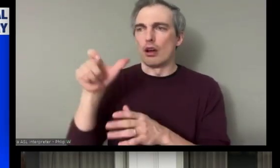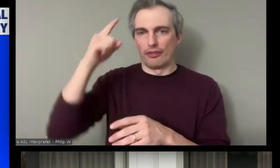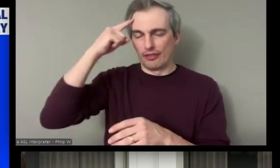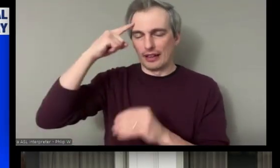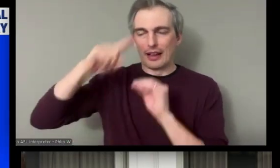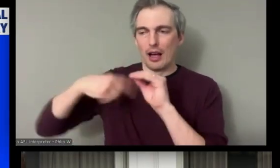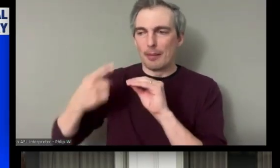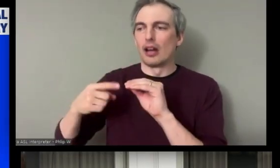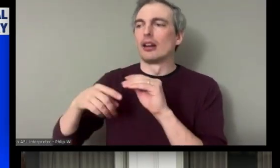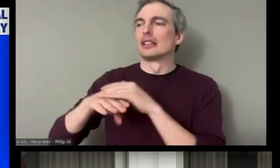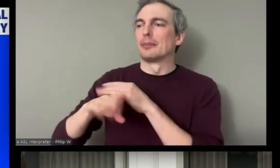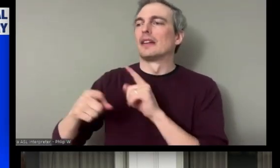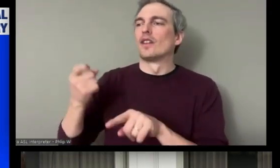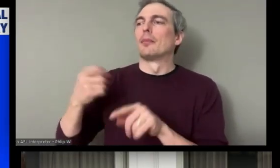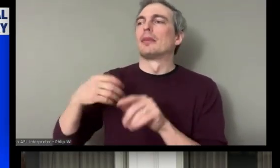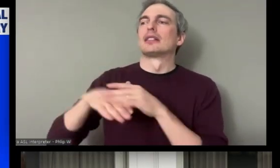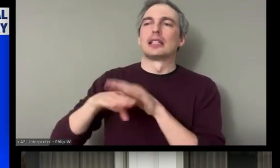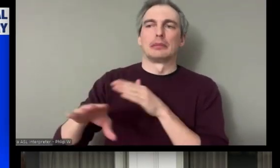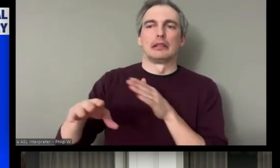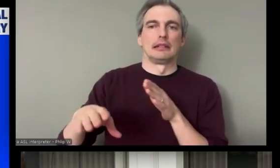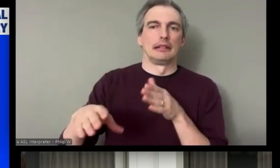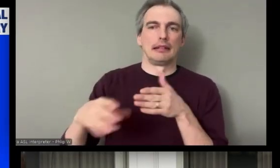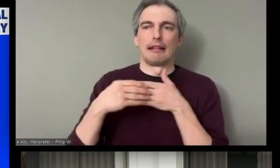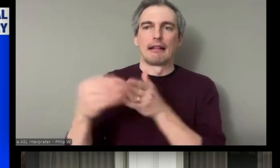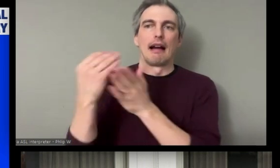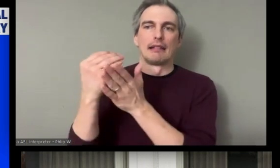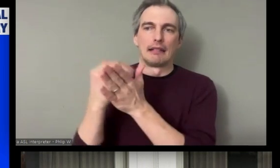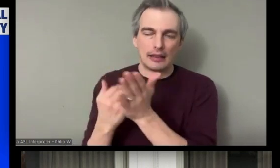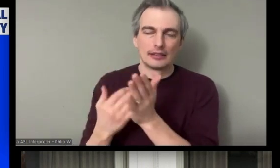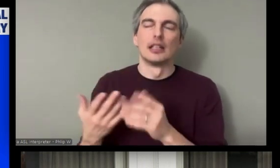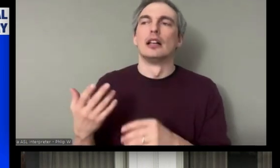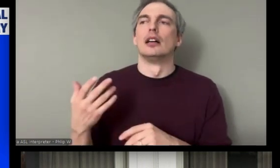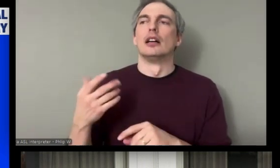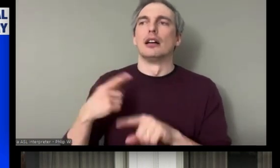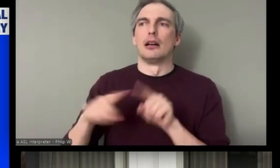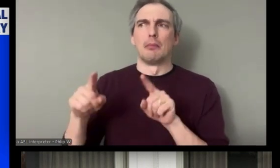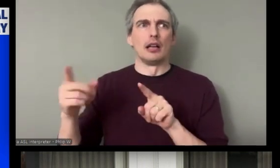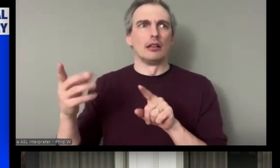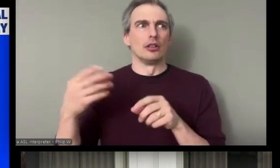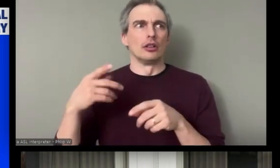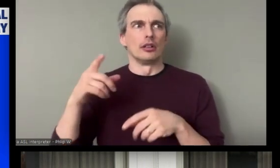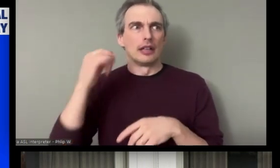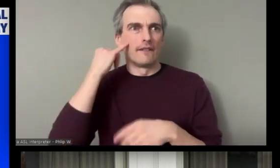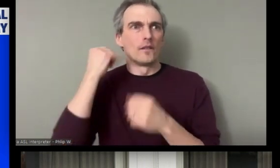But it is making things accessible, when you support the different devices, because they have different capabilities.